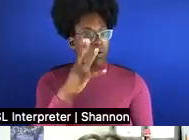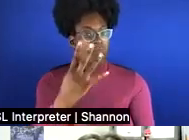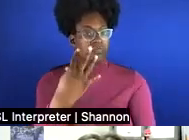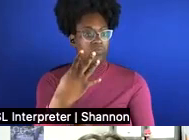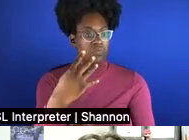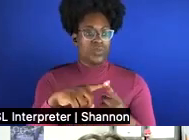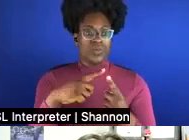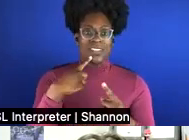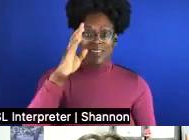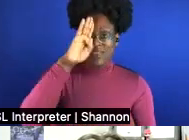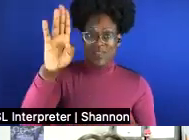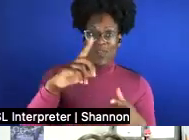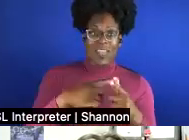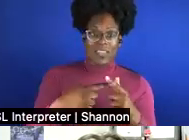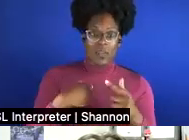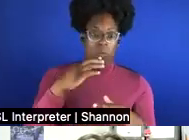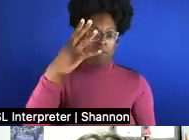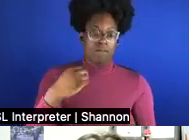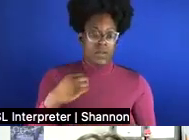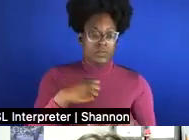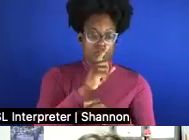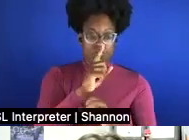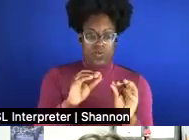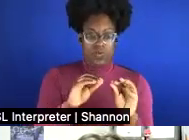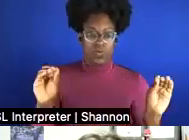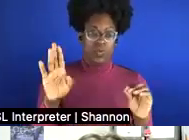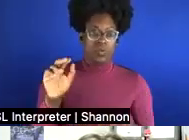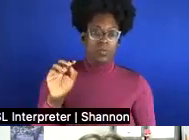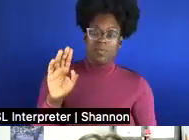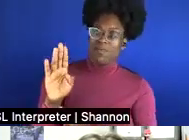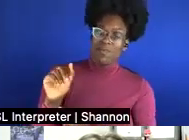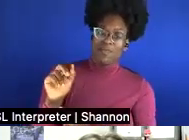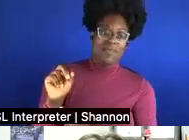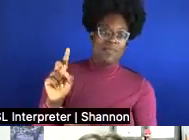to make sure that there aren't any bandwidth issues. But thanks so much for having me today.